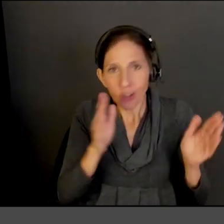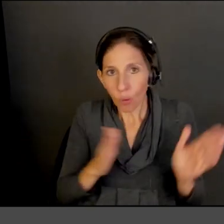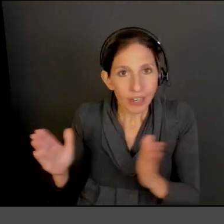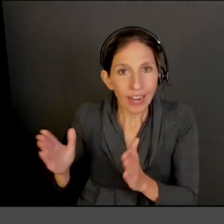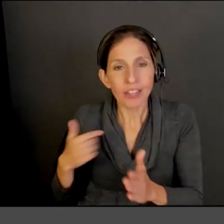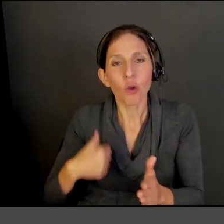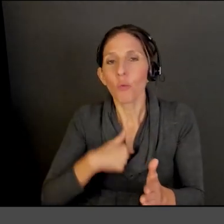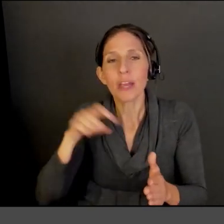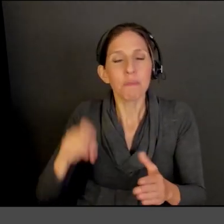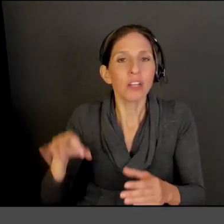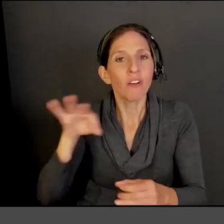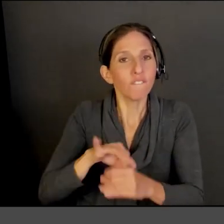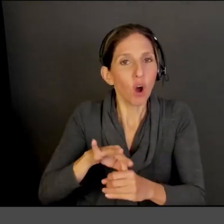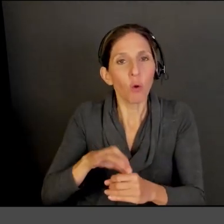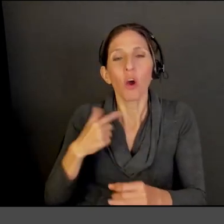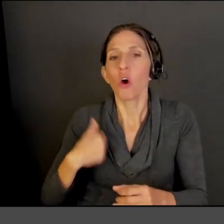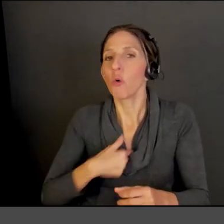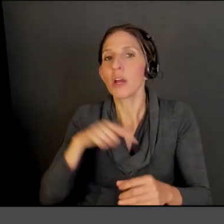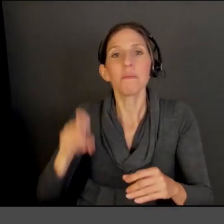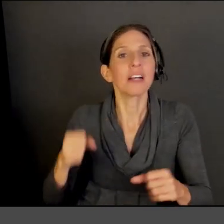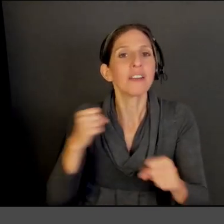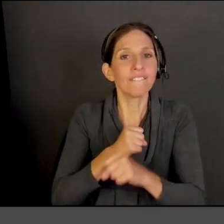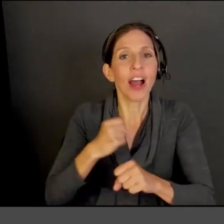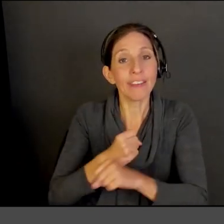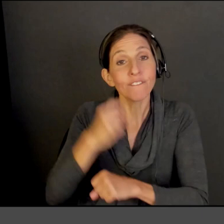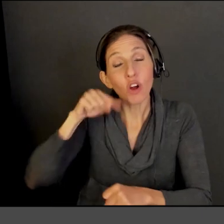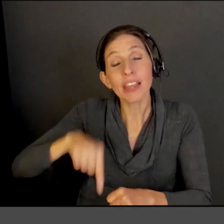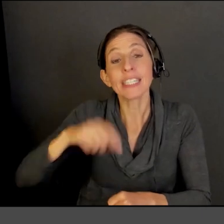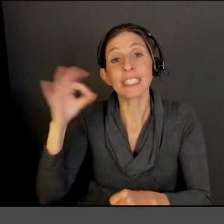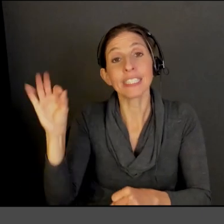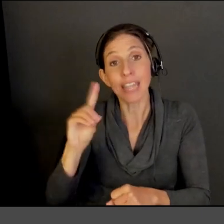WE MUST FIGHT FOR THIS DEMOCRACY THAT WE HAVE THE VISION OF WHAT IT COULD BE.